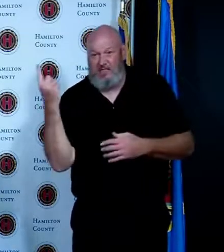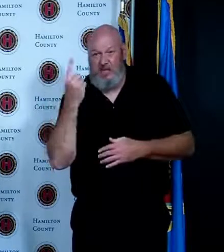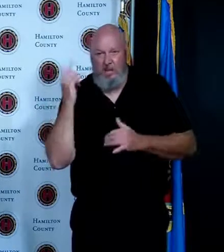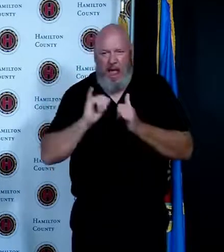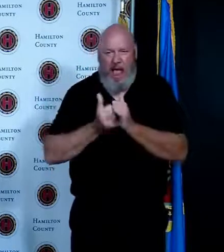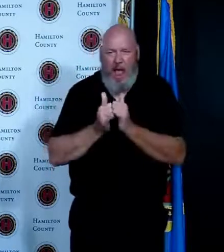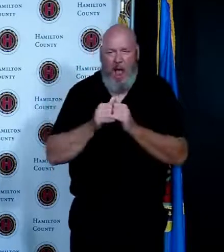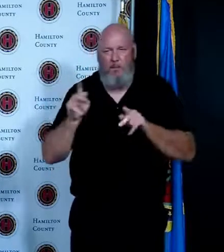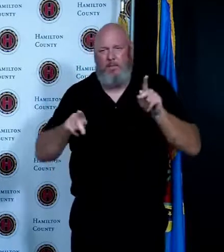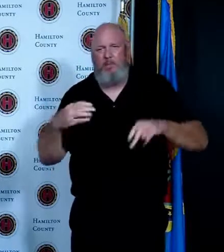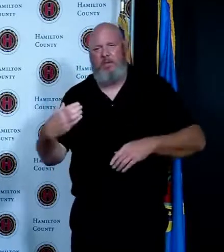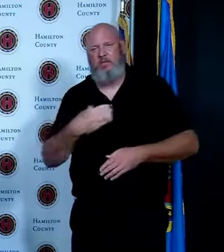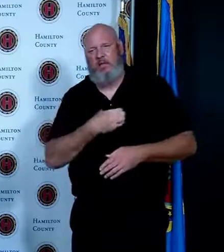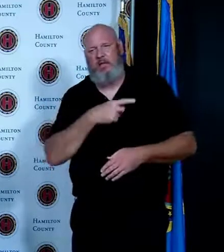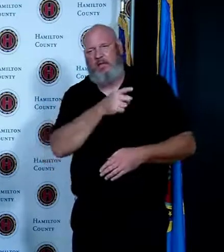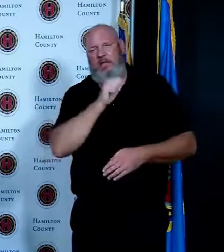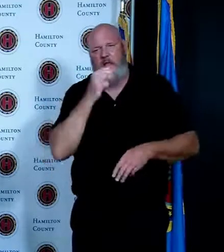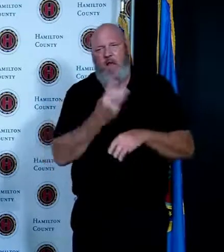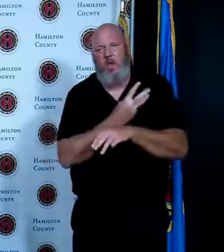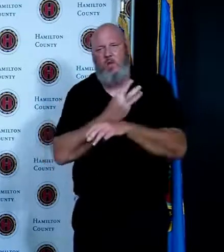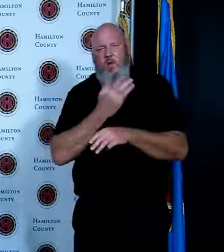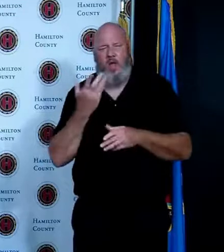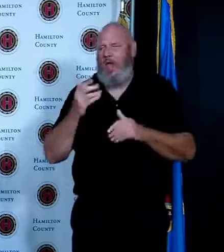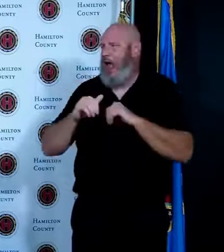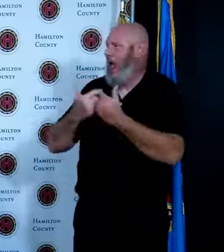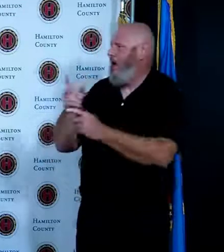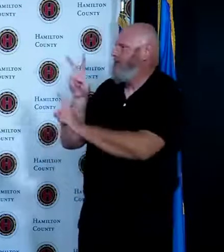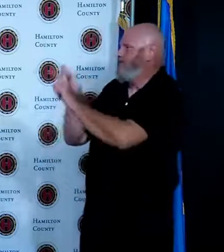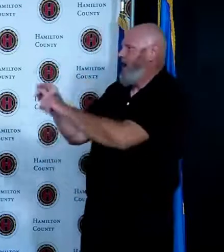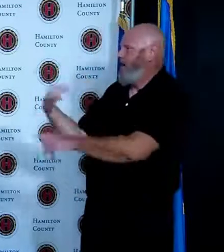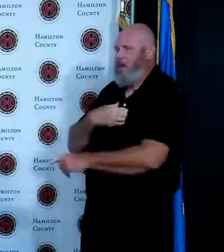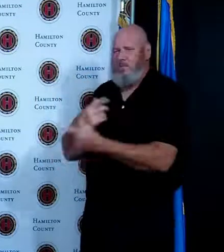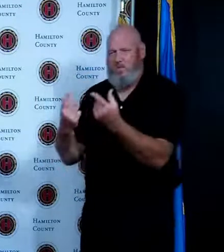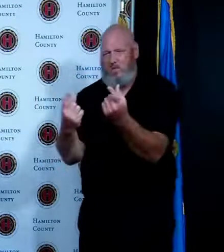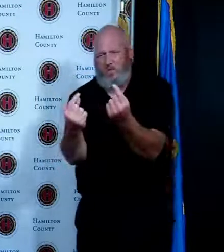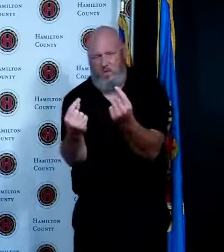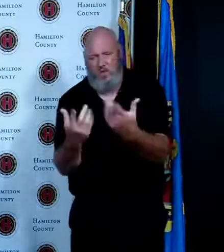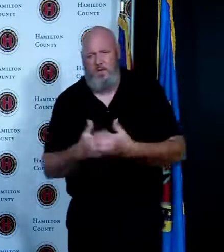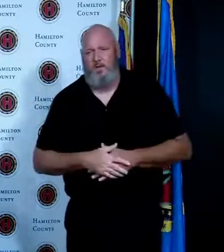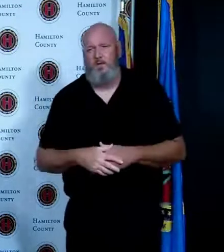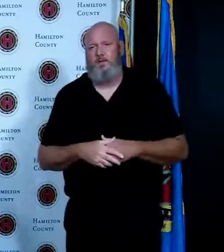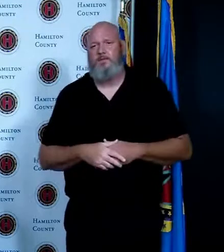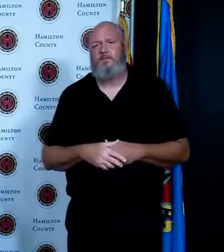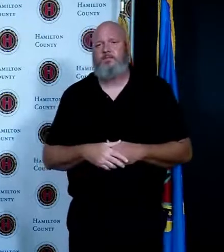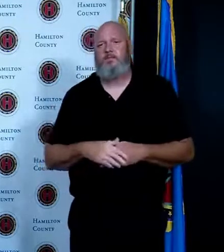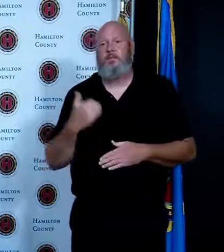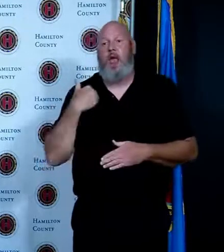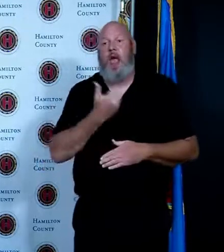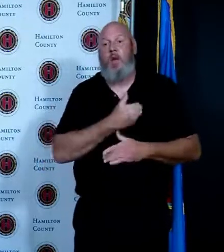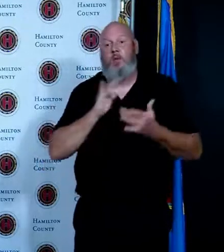so I our website is one tool for making a complaint our website is HCPH.org I